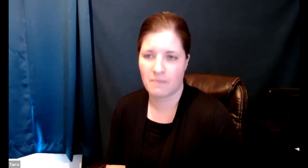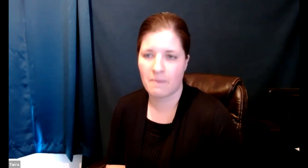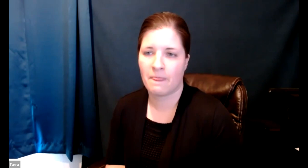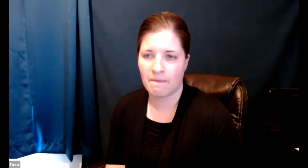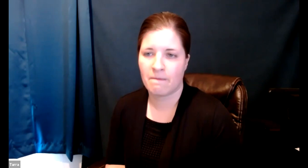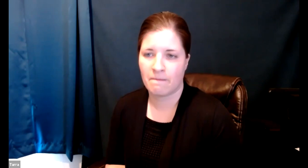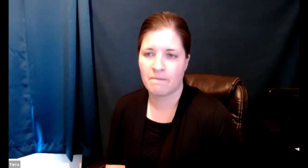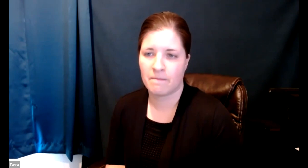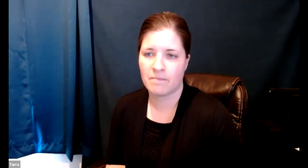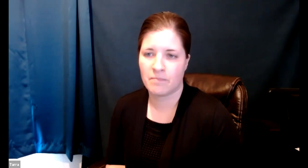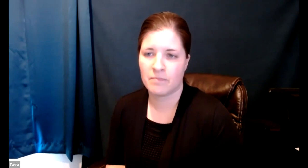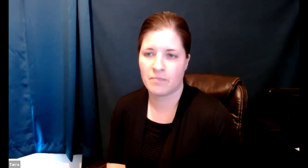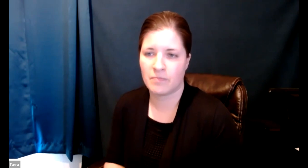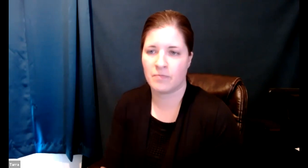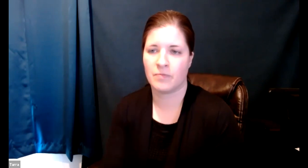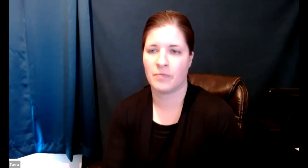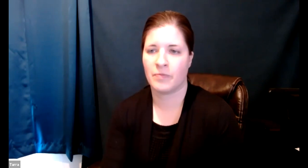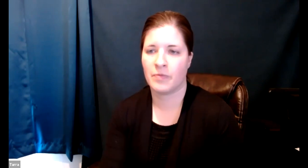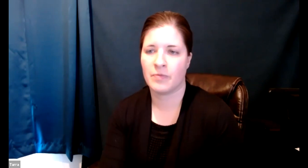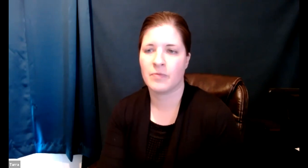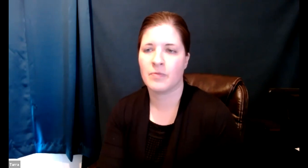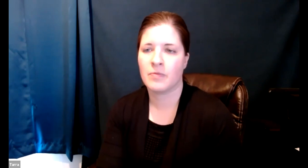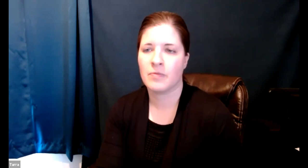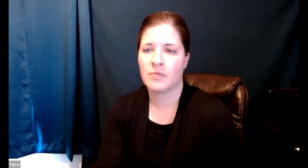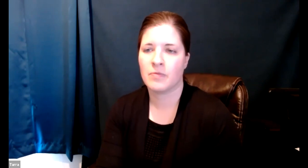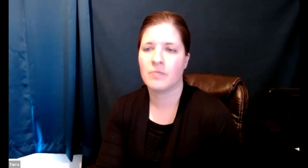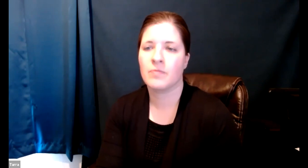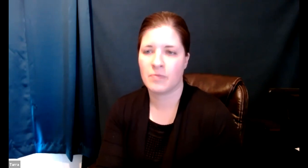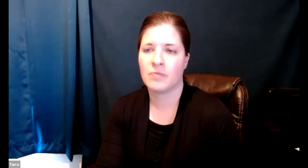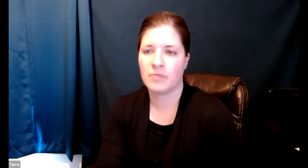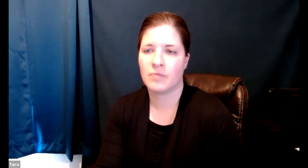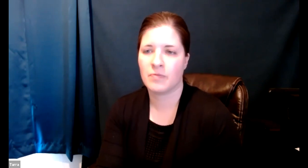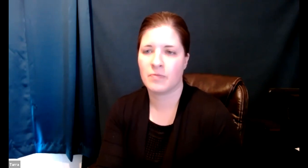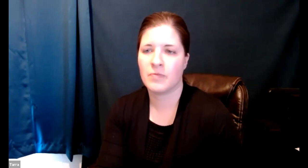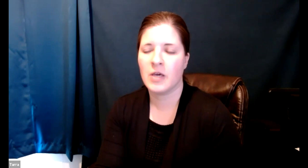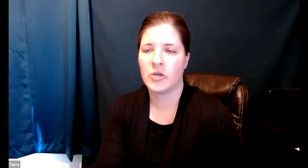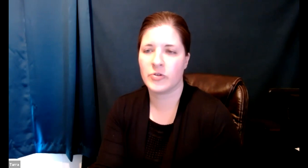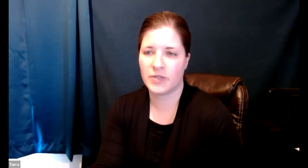facilitating communication so the CART, we'll be able to have